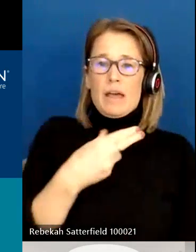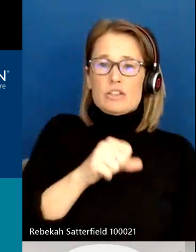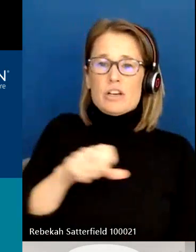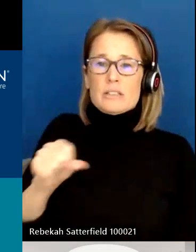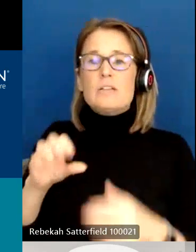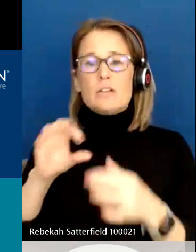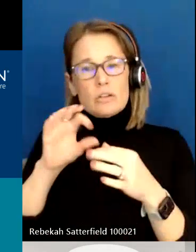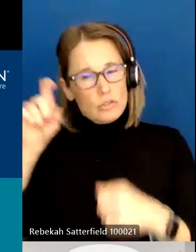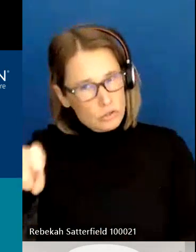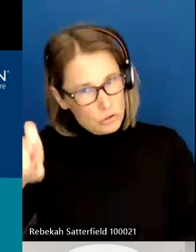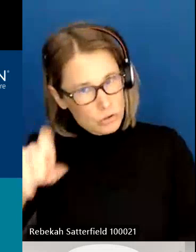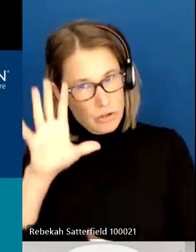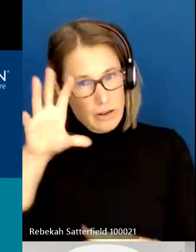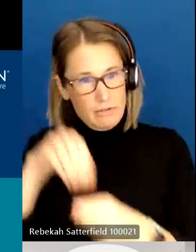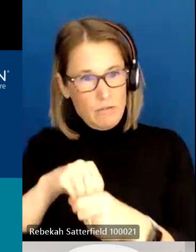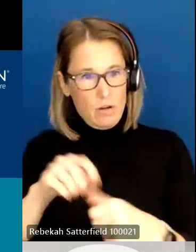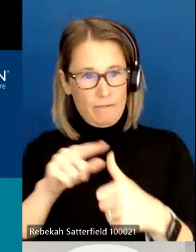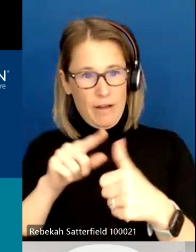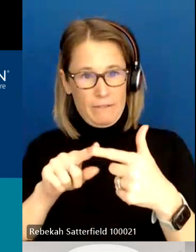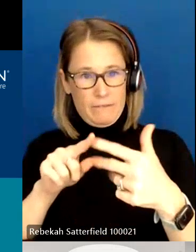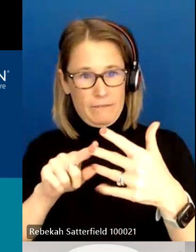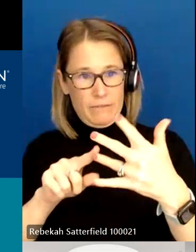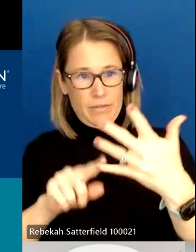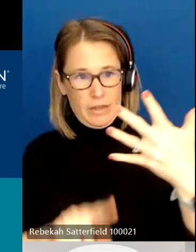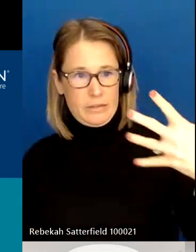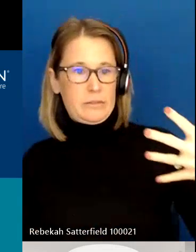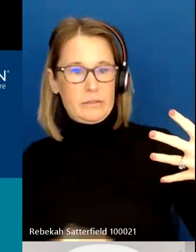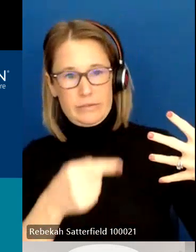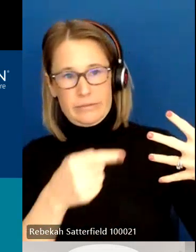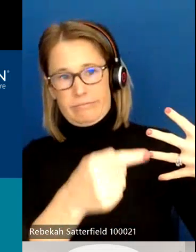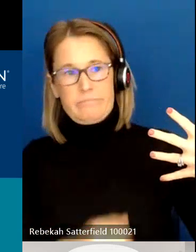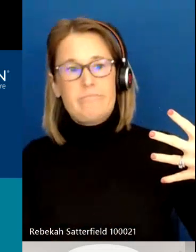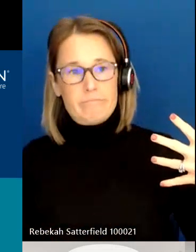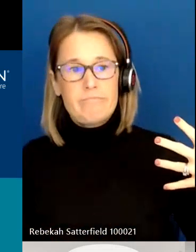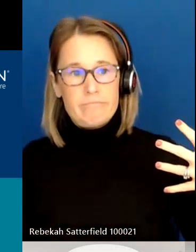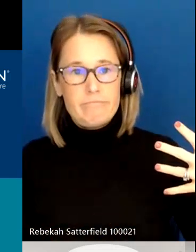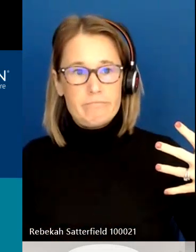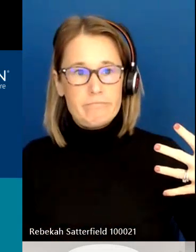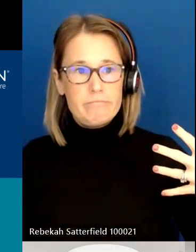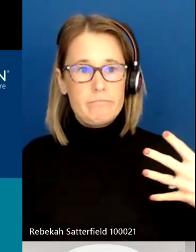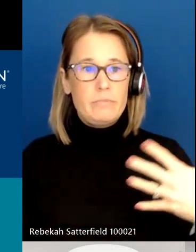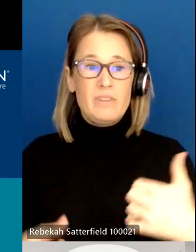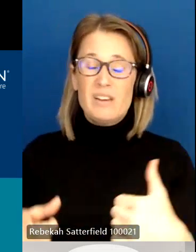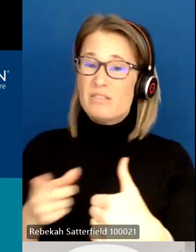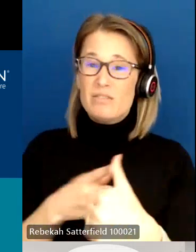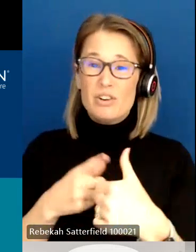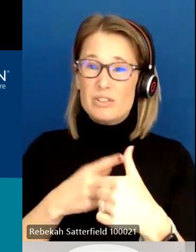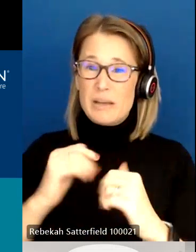of at least these five bullet points here maybe there are others first is at a minimum a hospital